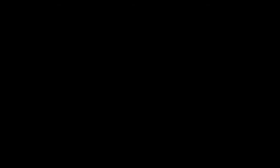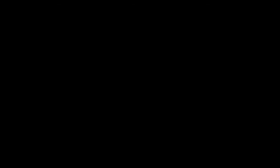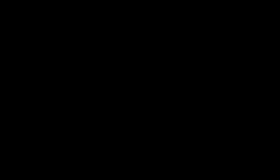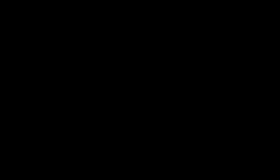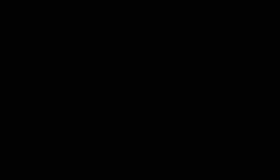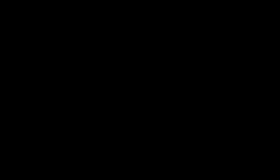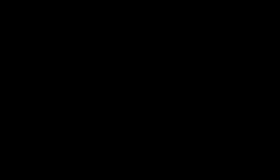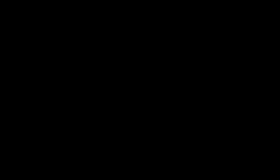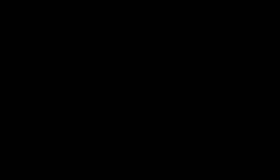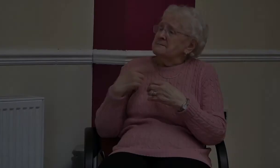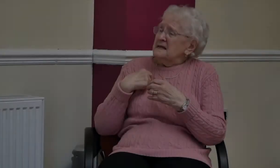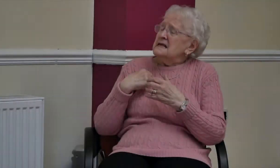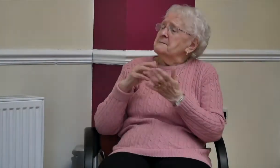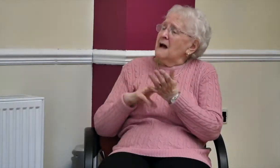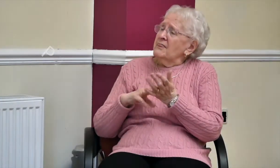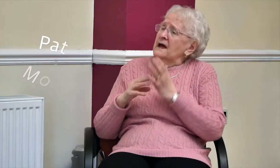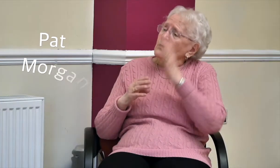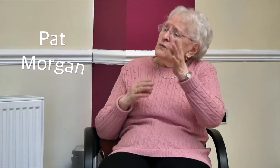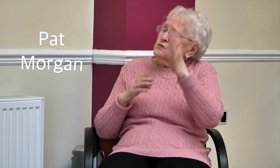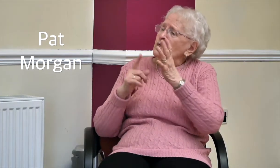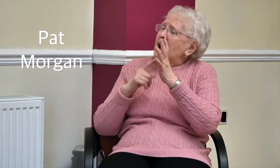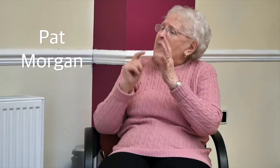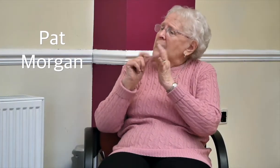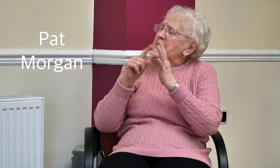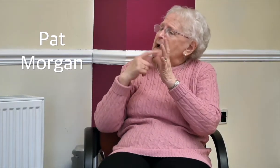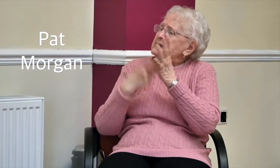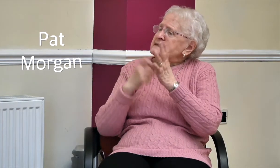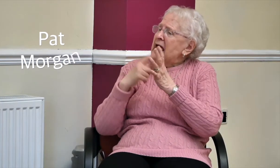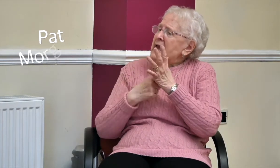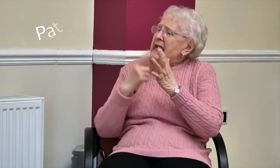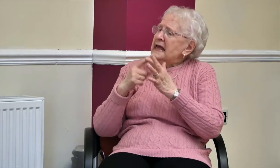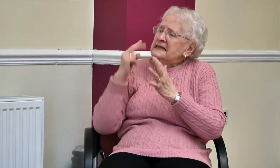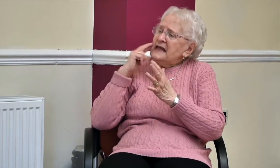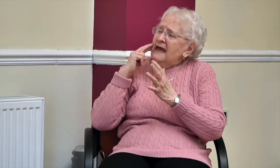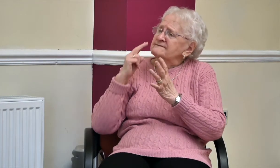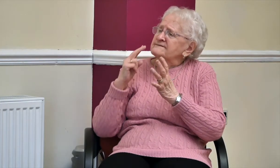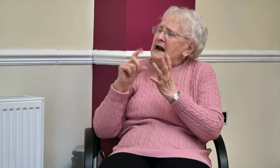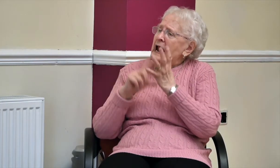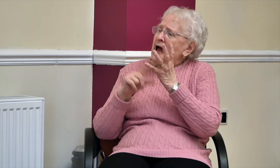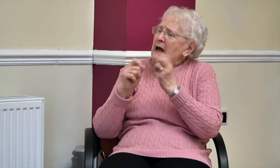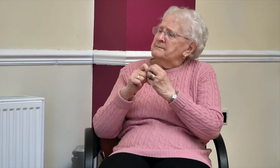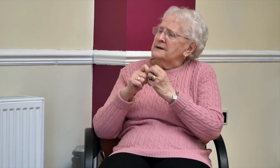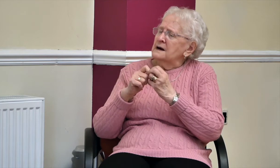My mother and I would go to Aberdare Deaf Club.